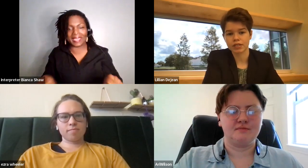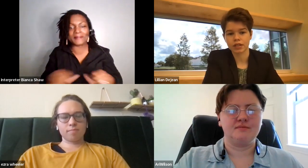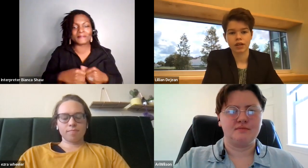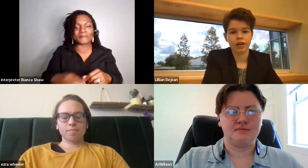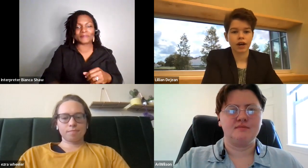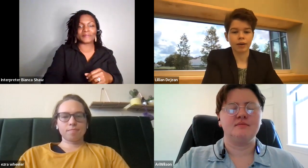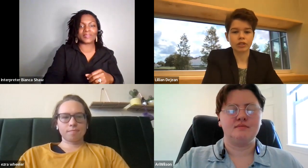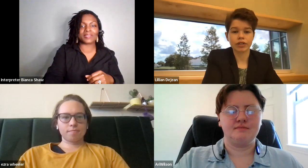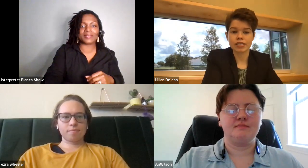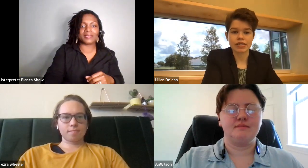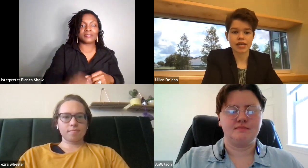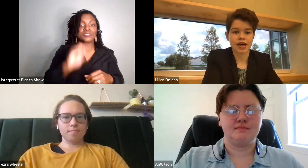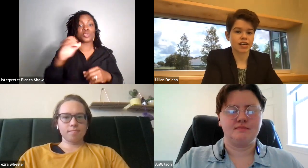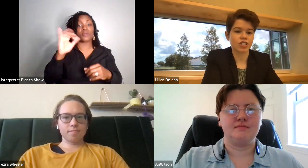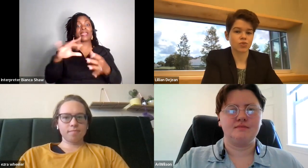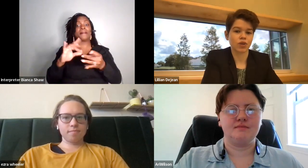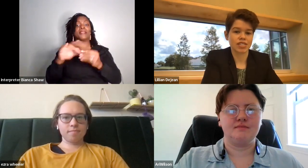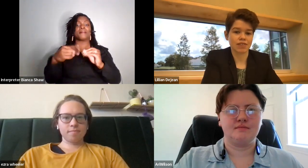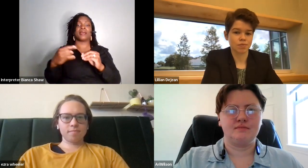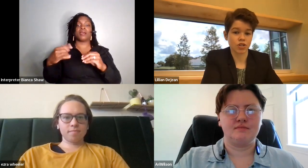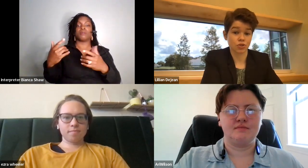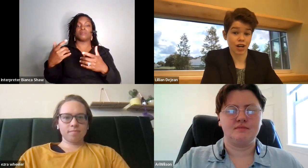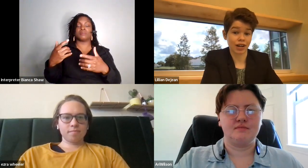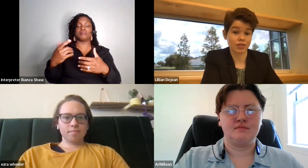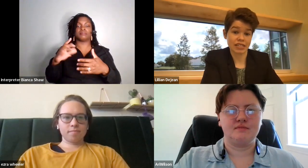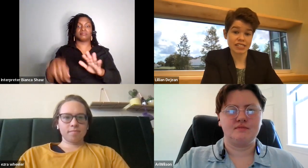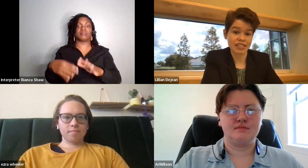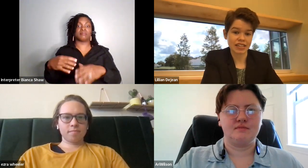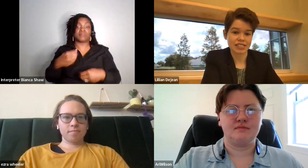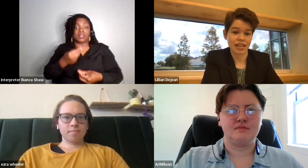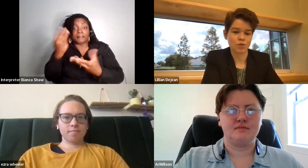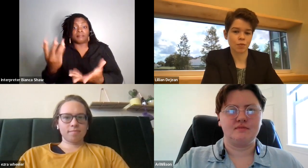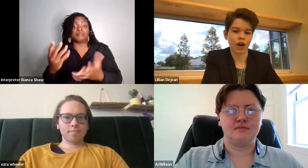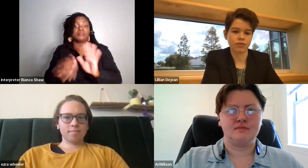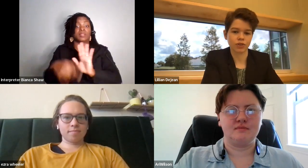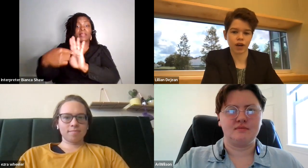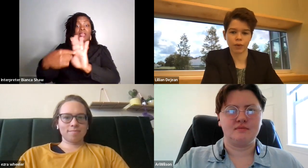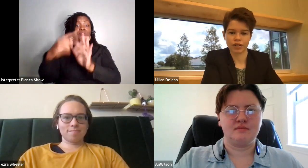Christie says I just want to give a special shout out is he, and say, i'm super proud of you.